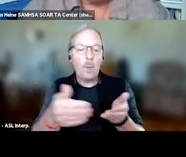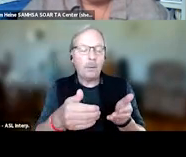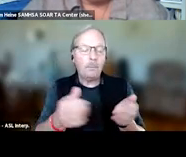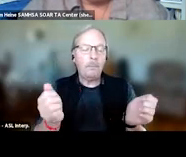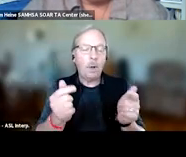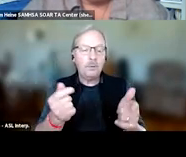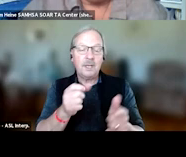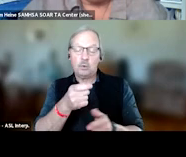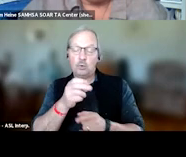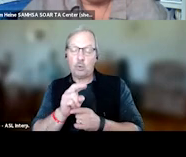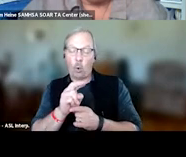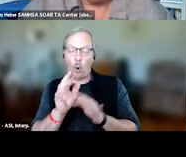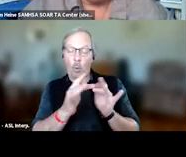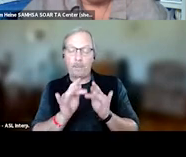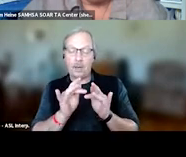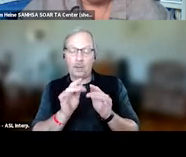to the SOAR webinar titled Building and Sustaining